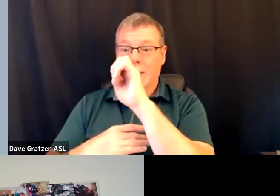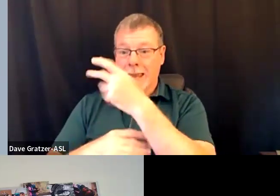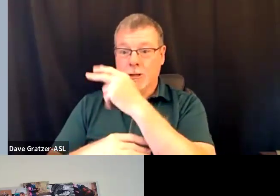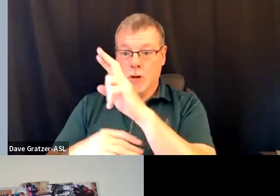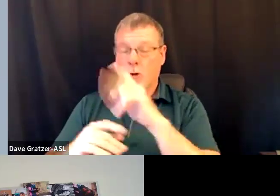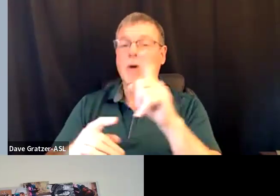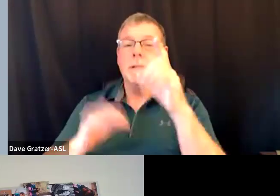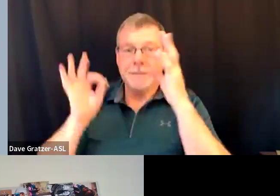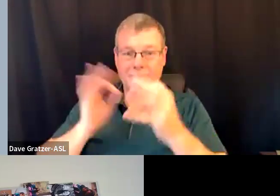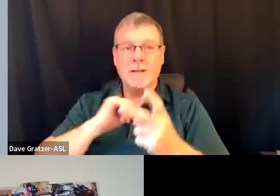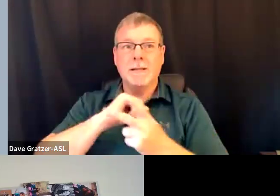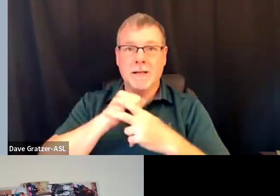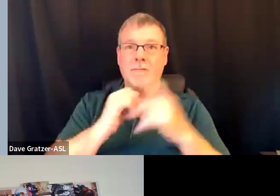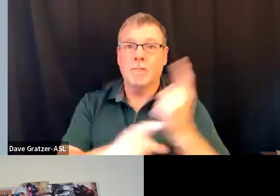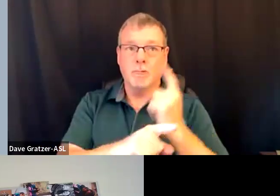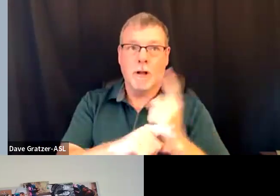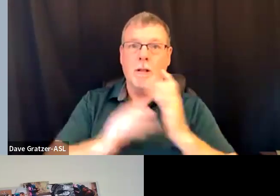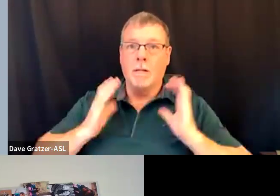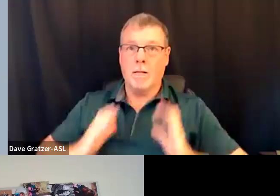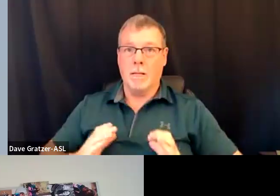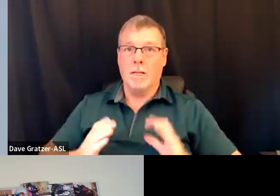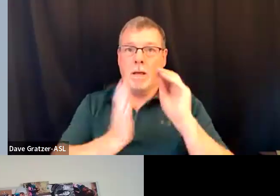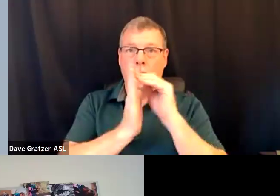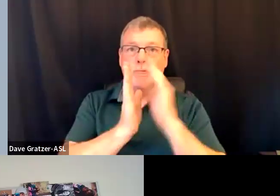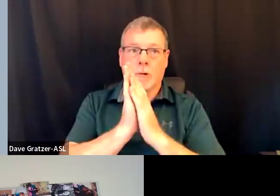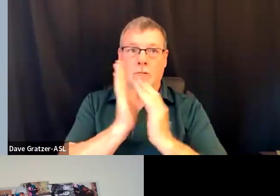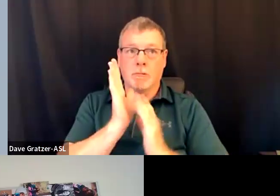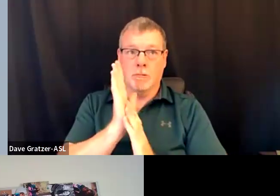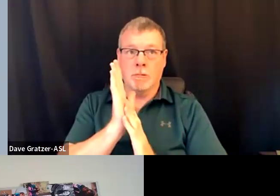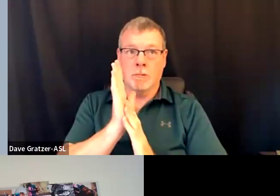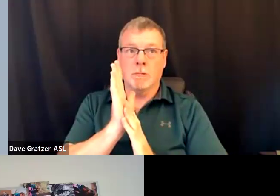in your regular client record. So where you are saving that documentation,